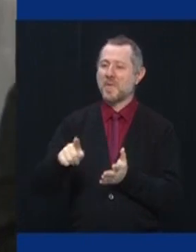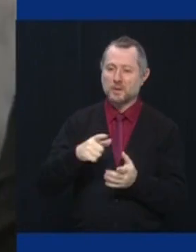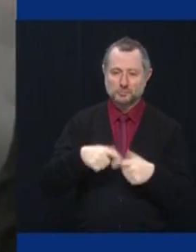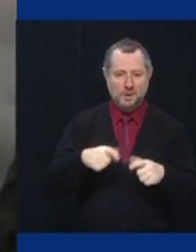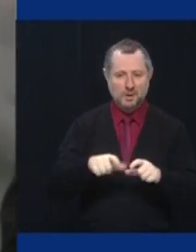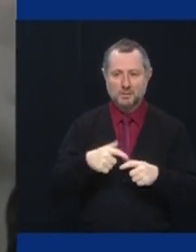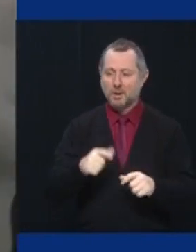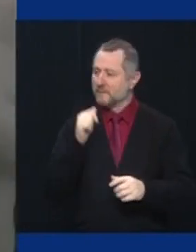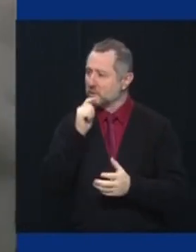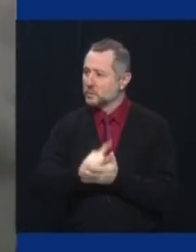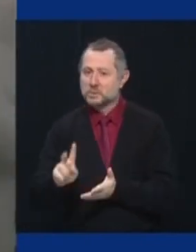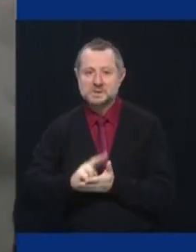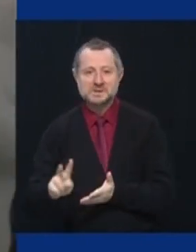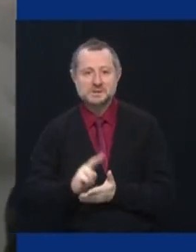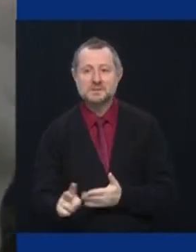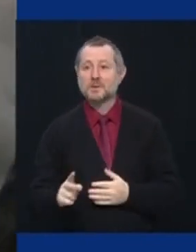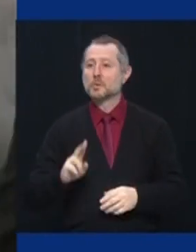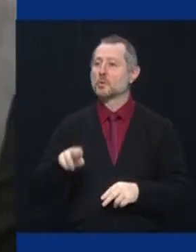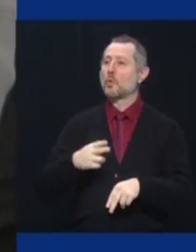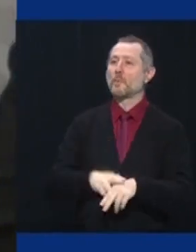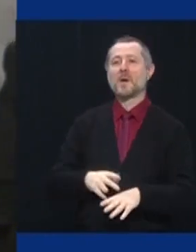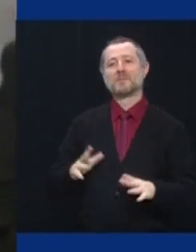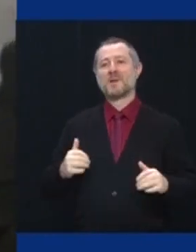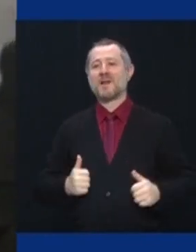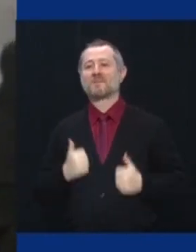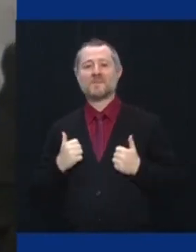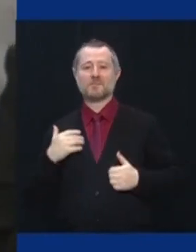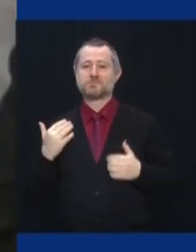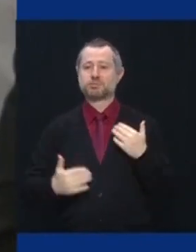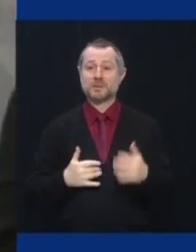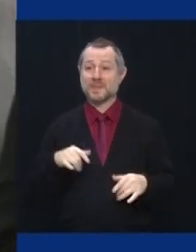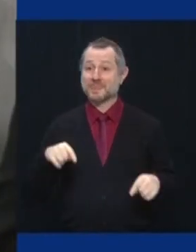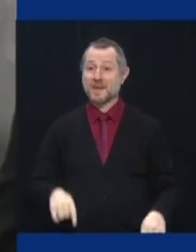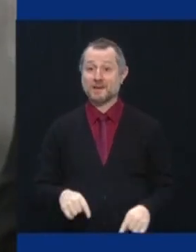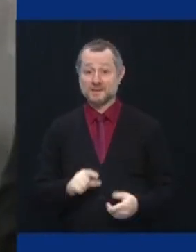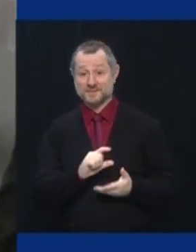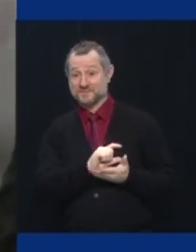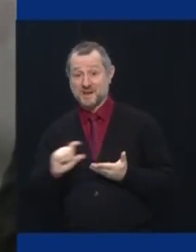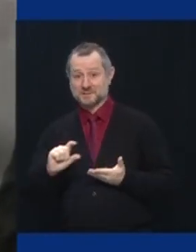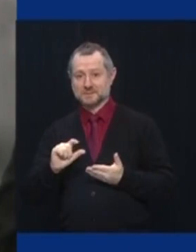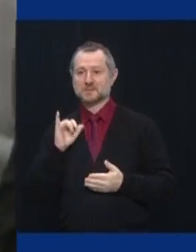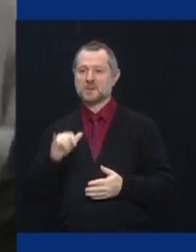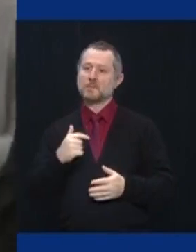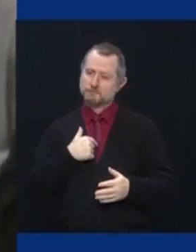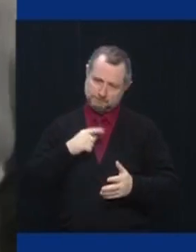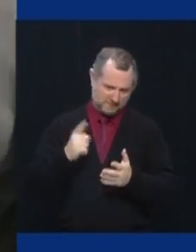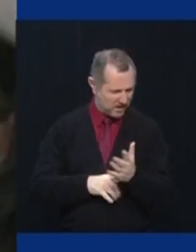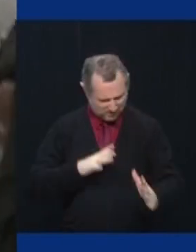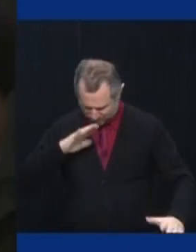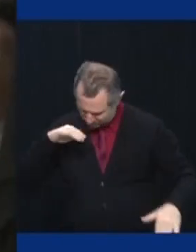SCHOOL. LET'S GET PAYCHECKS BACK IN HOMES. LET'S GET NORMAL SOCIETY